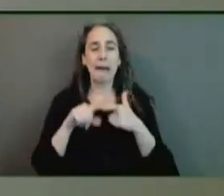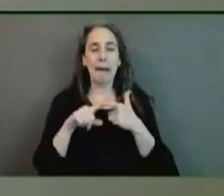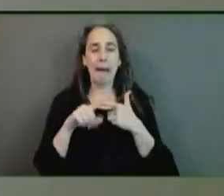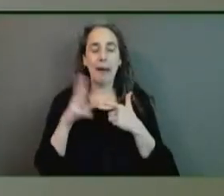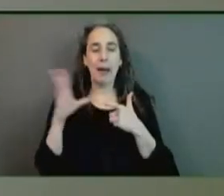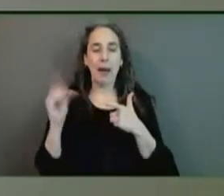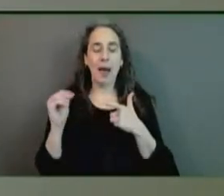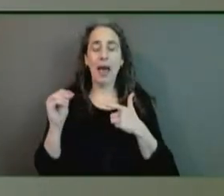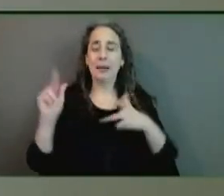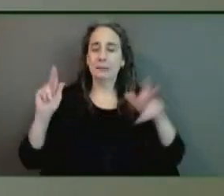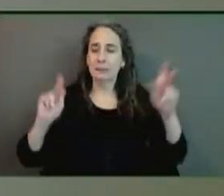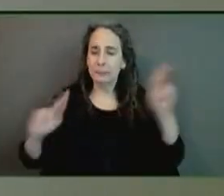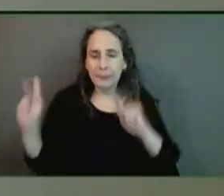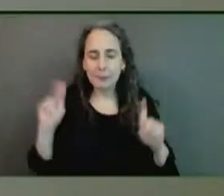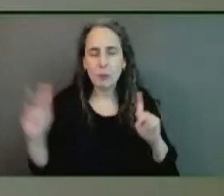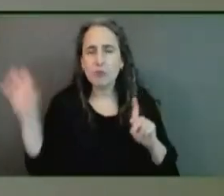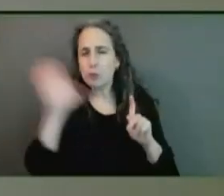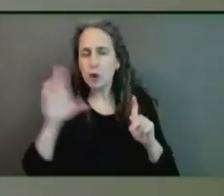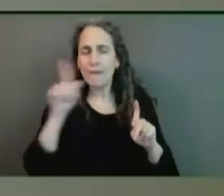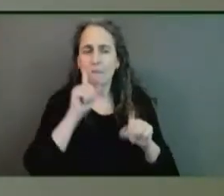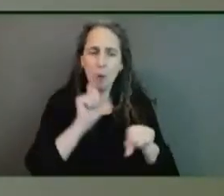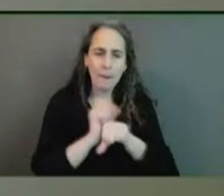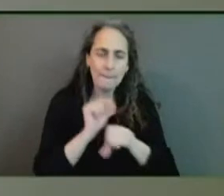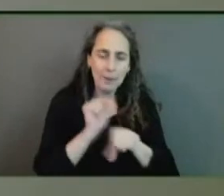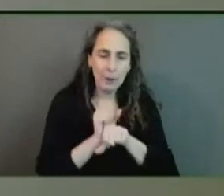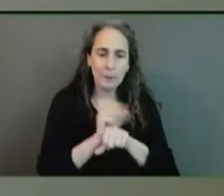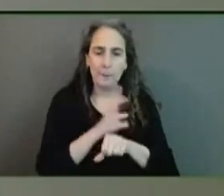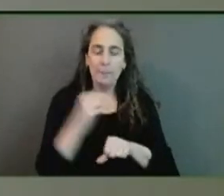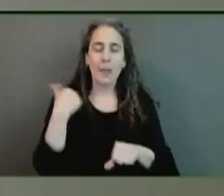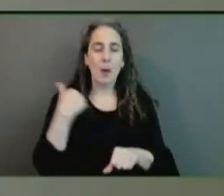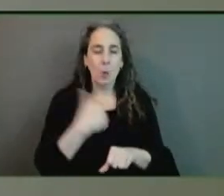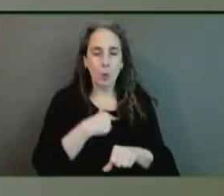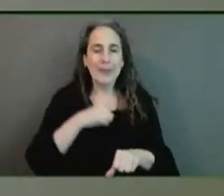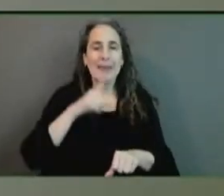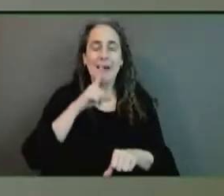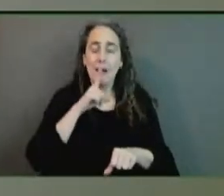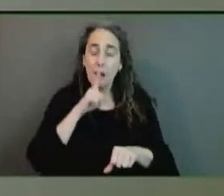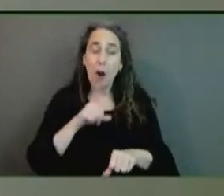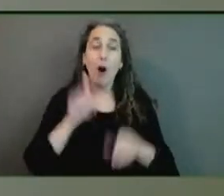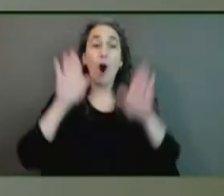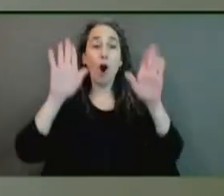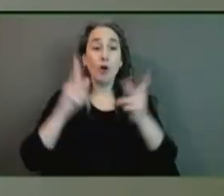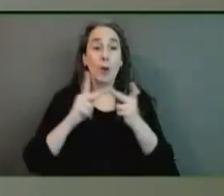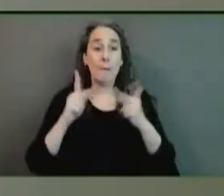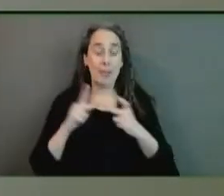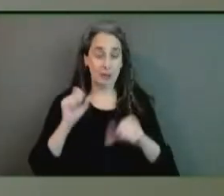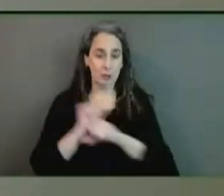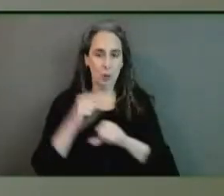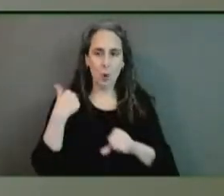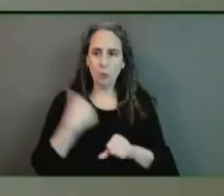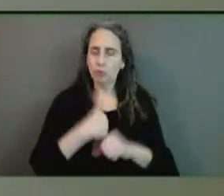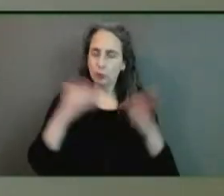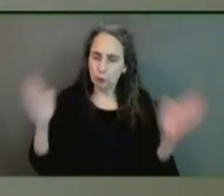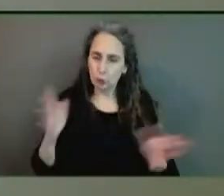are community members and, um citizens who are looking for